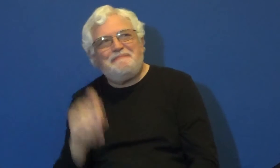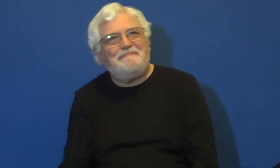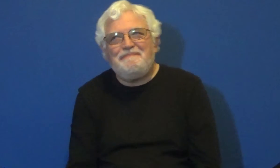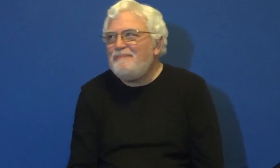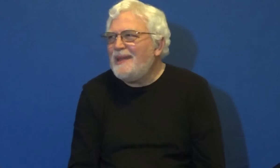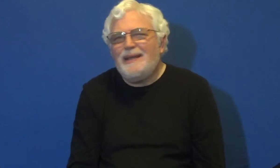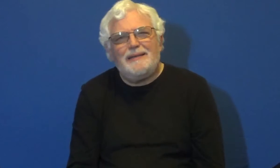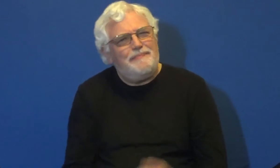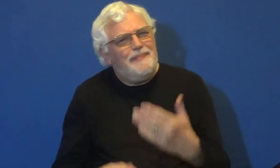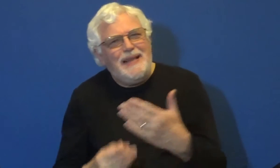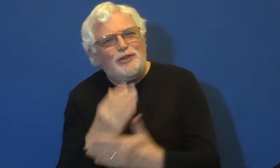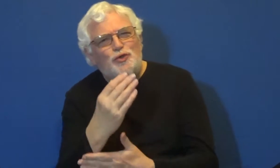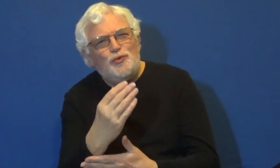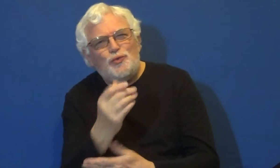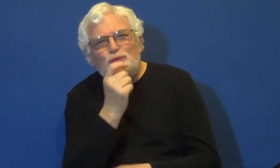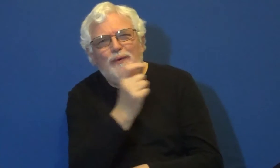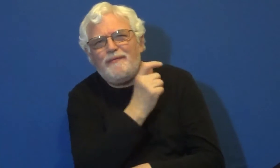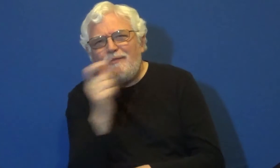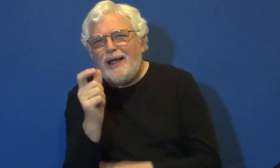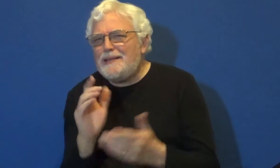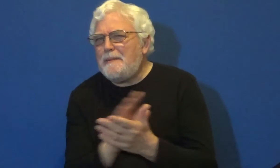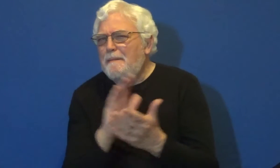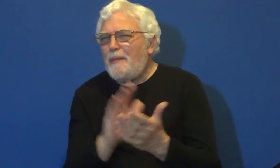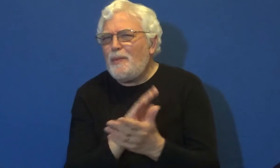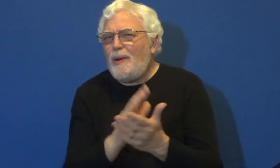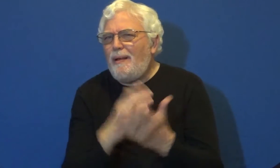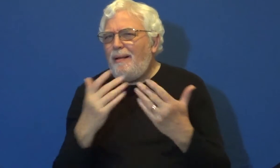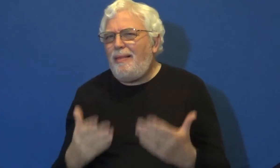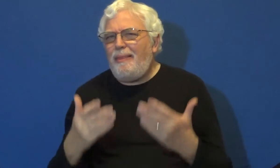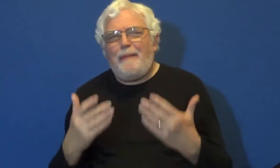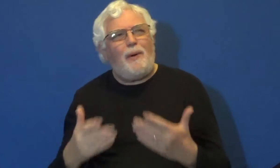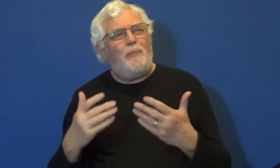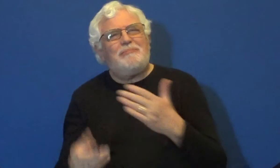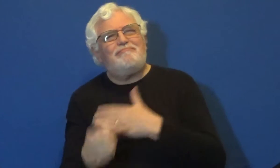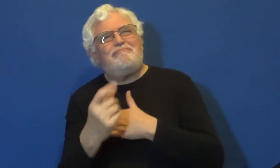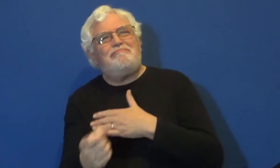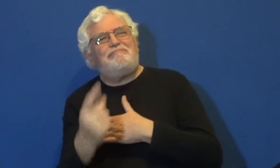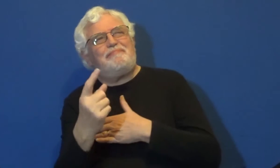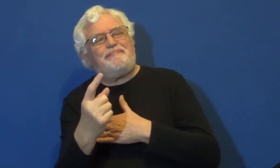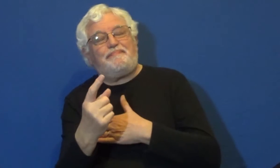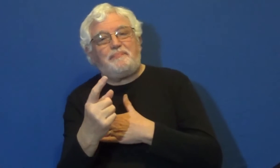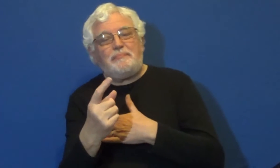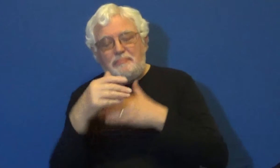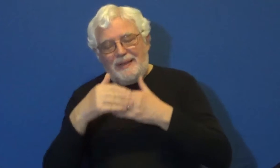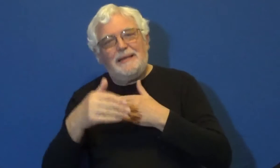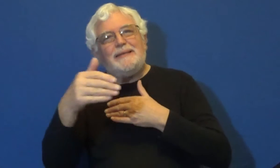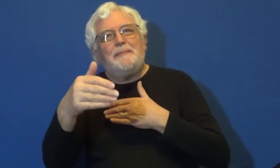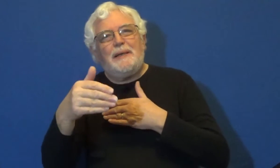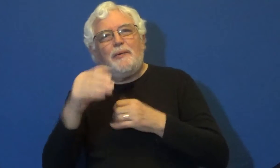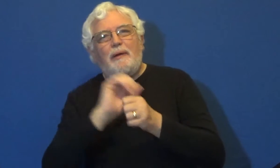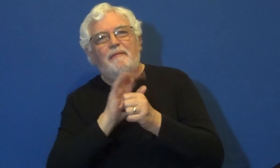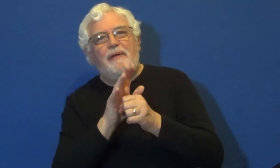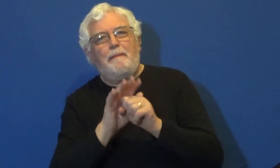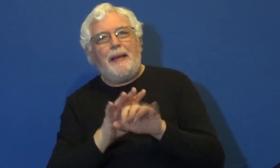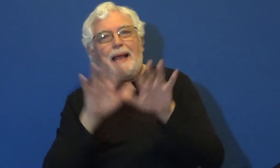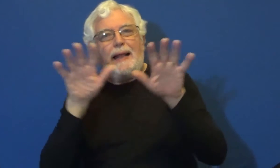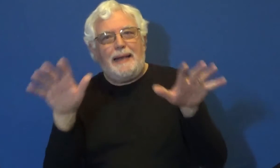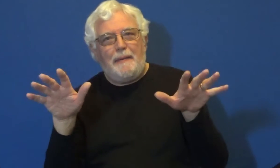There is a new, popular phrase that has cropped up during the period of pandemic in this country,